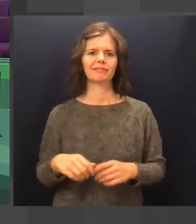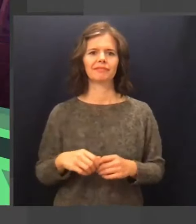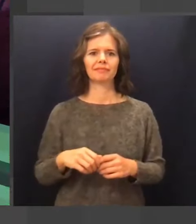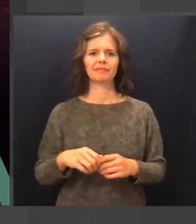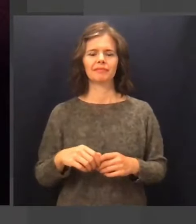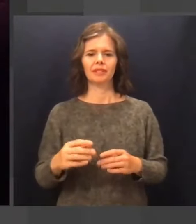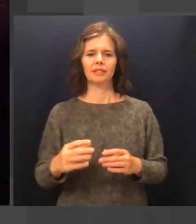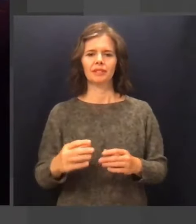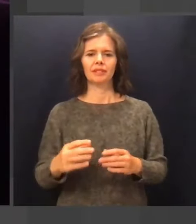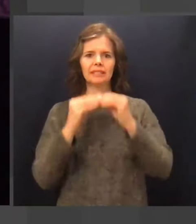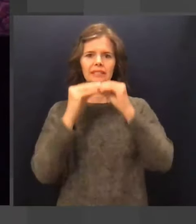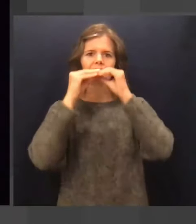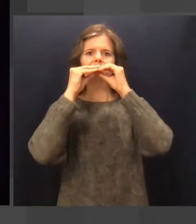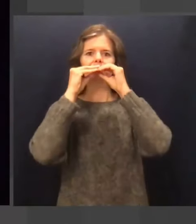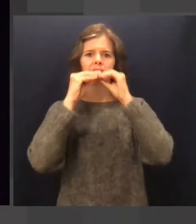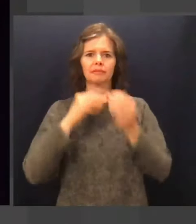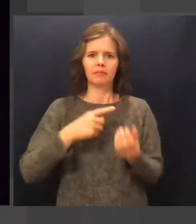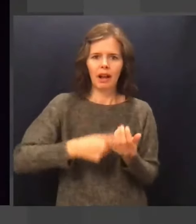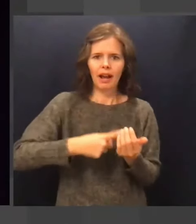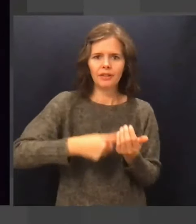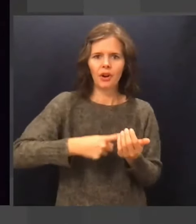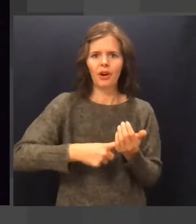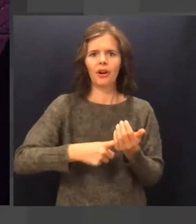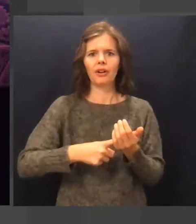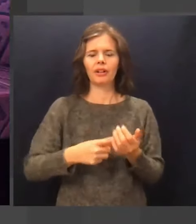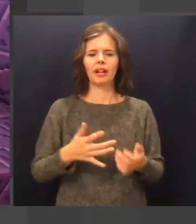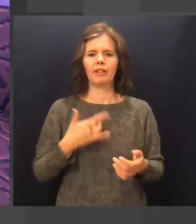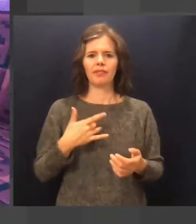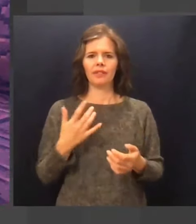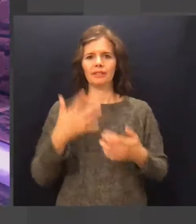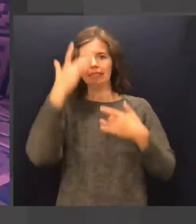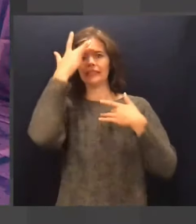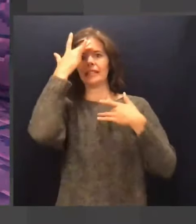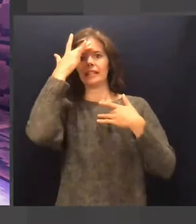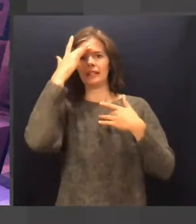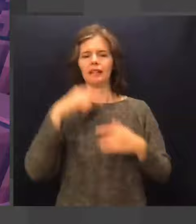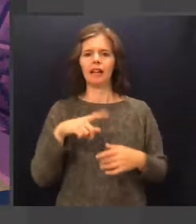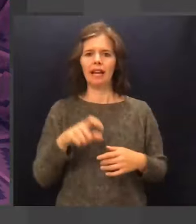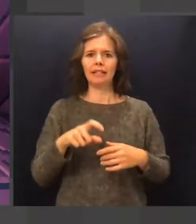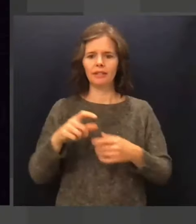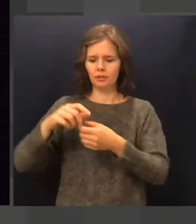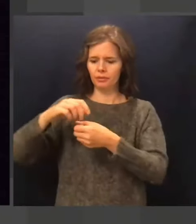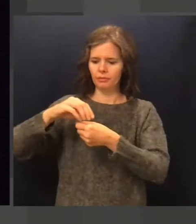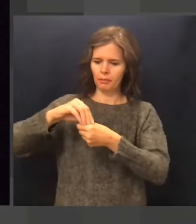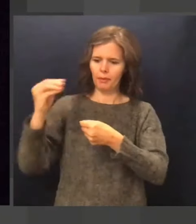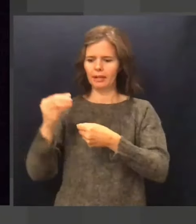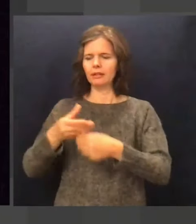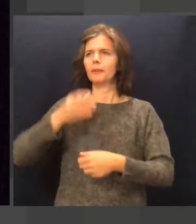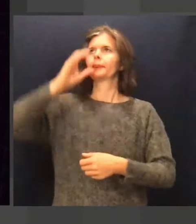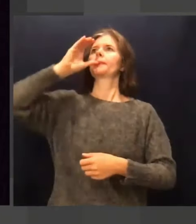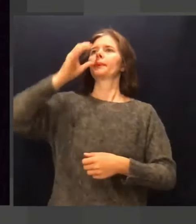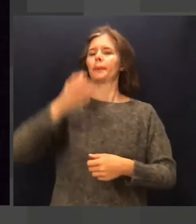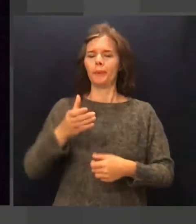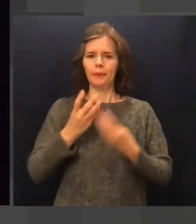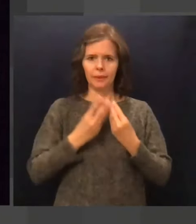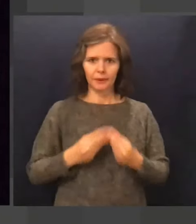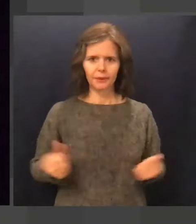AND WE'LL THROW THAT ACROSS AND GET A LITTLE PLATFORM AND NOW I CAN MAKE THIS JUMP. EVEN I CAN MAKE THAT JUMP. AND WE'VE GOT THE HOT TUG OR CYBER DOG BUT IT POISONED ME SO